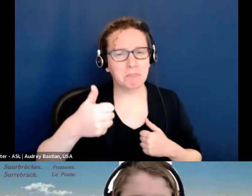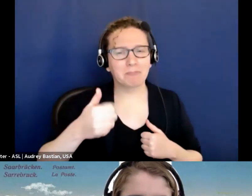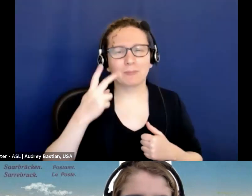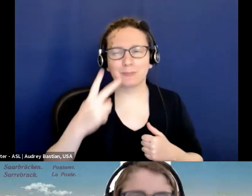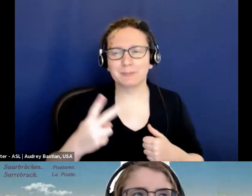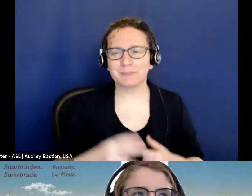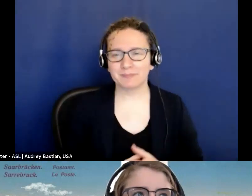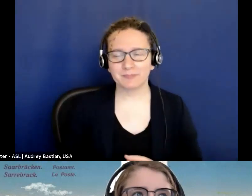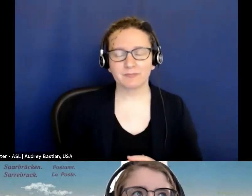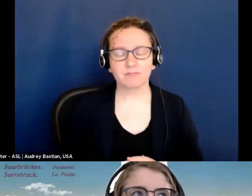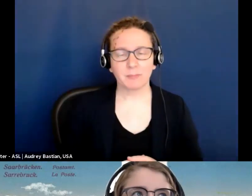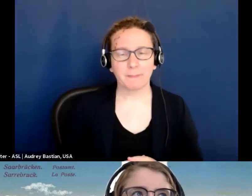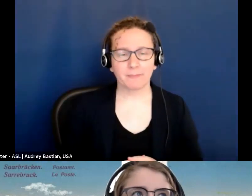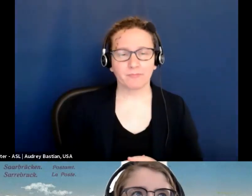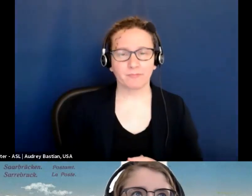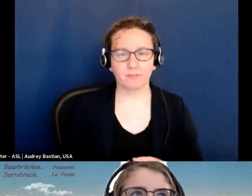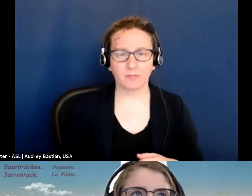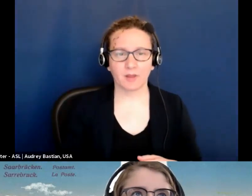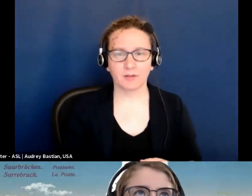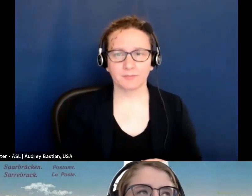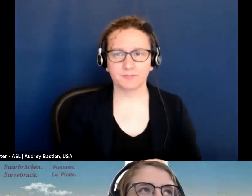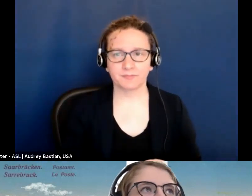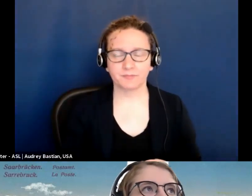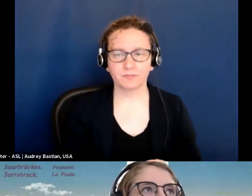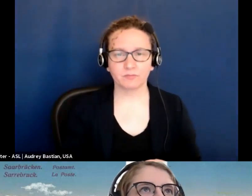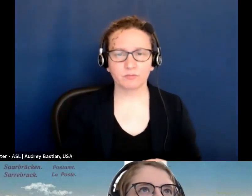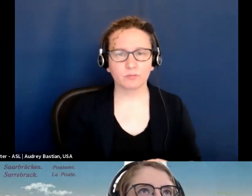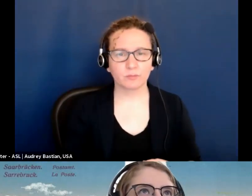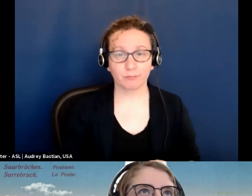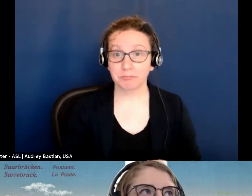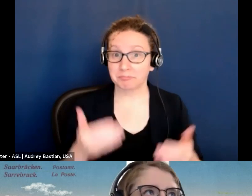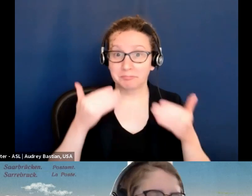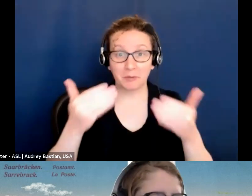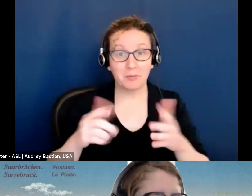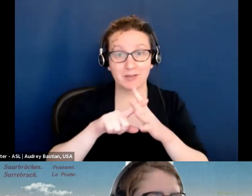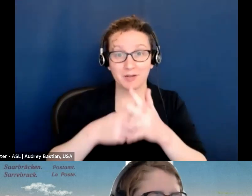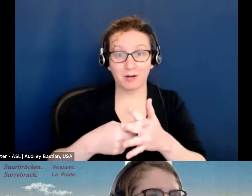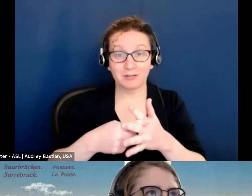So I think with that, we're going to go ahead and start. So just kind of in a nutshell, the